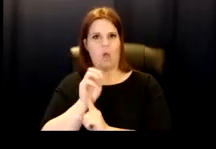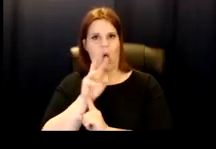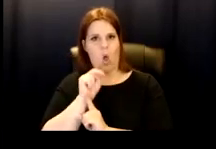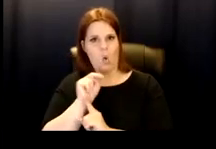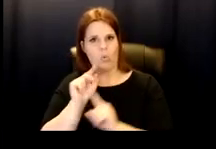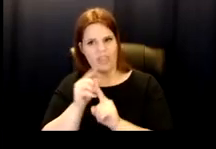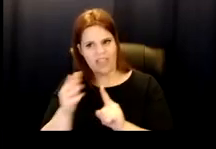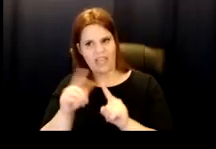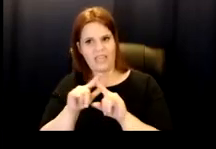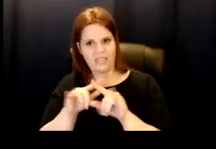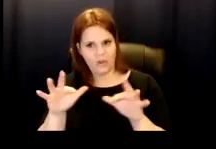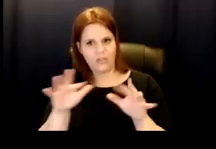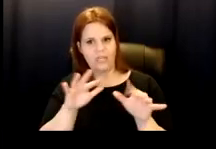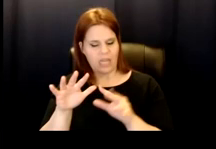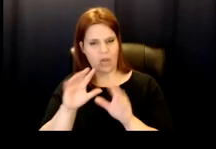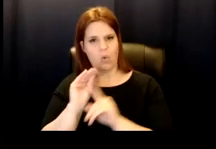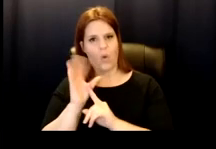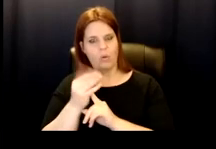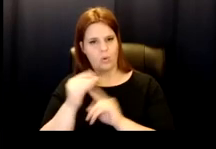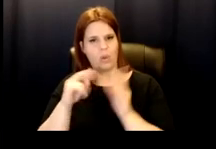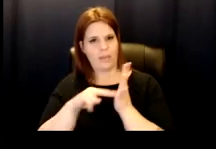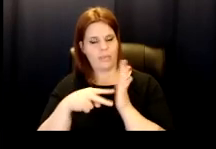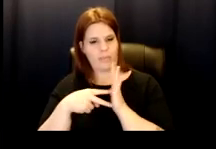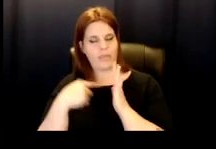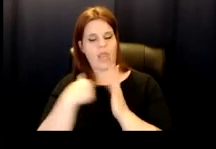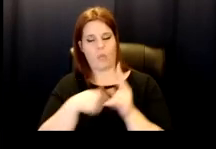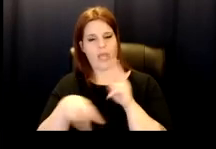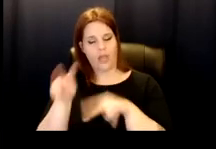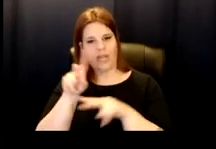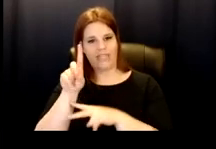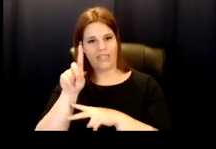its own cultural implications and we look at disability, you know, in intersectionality